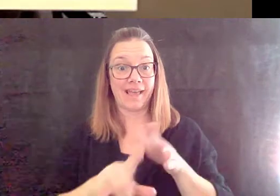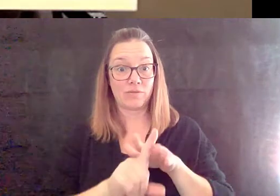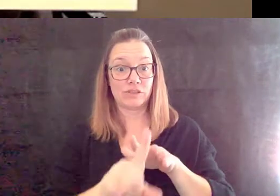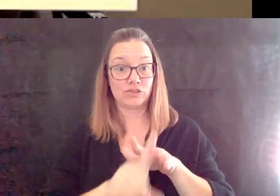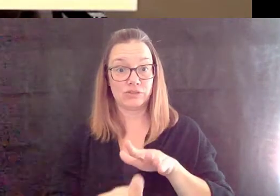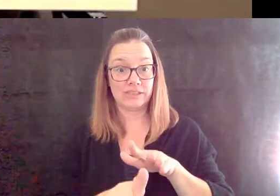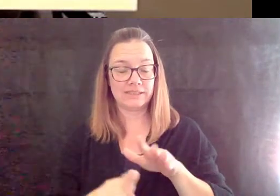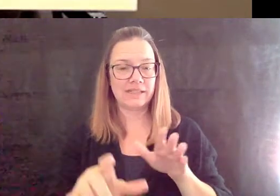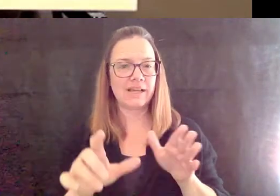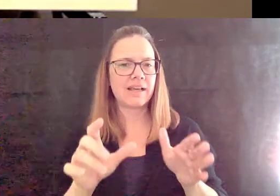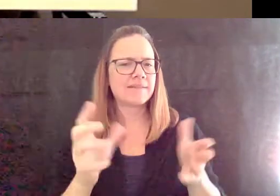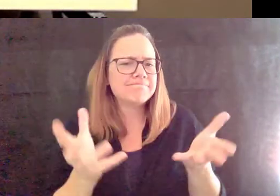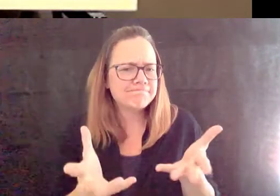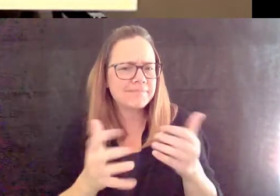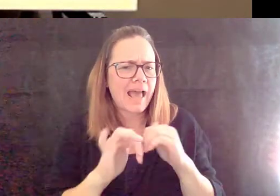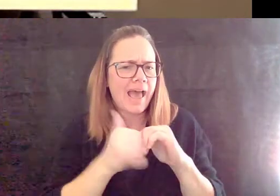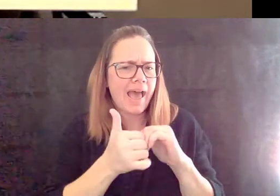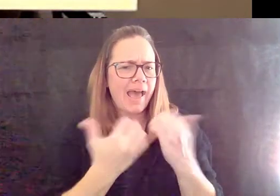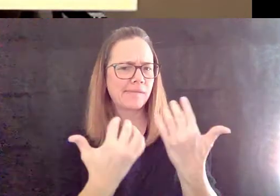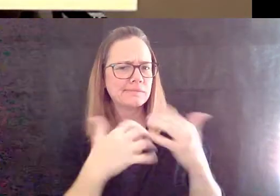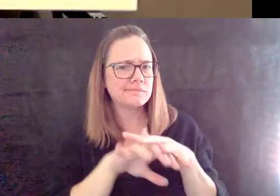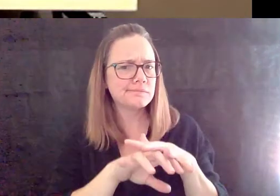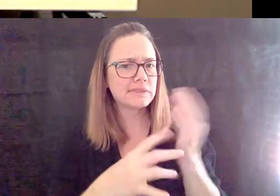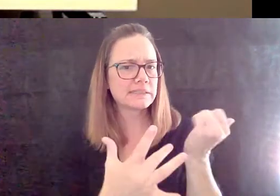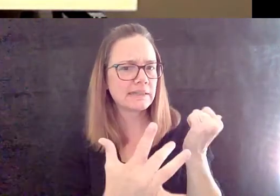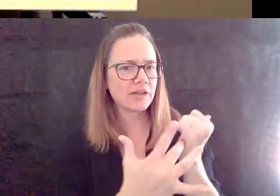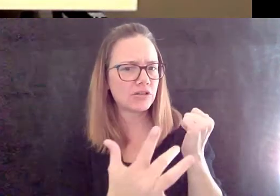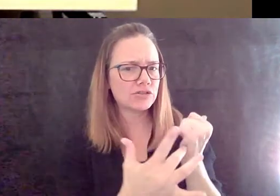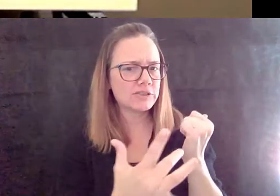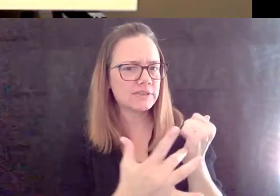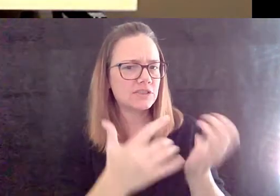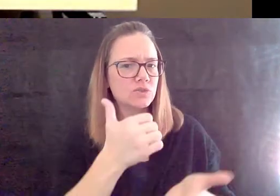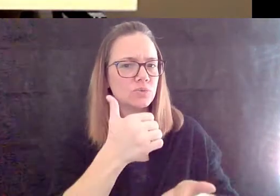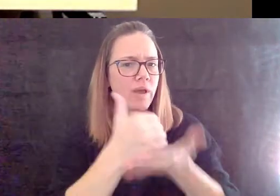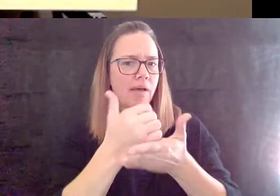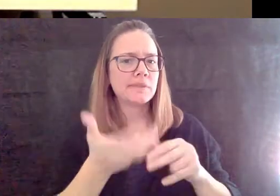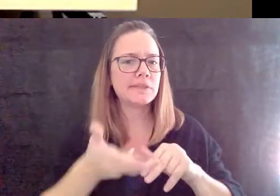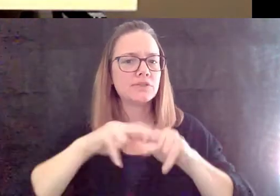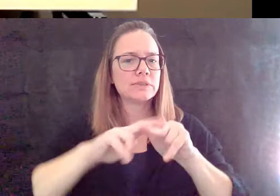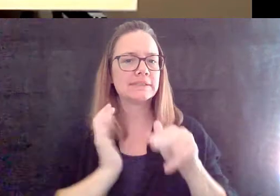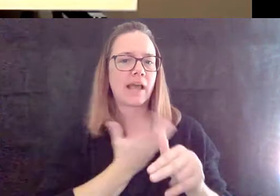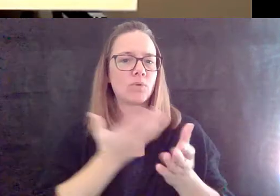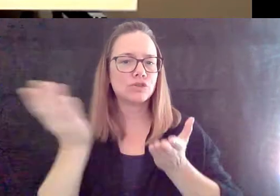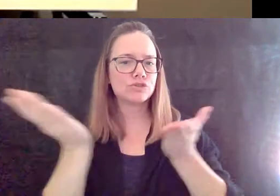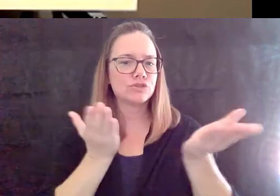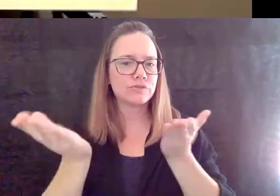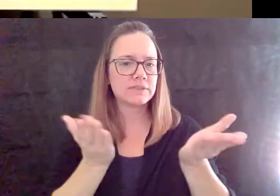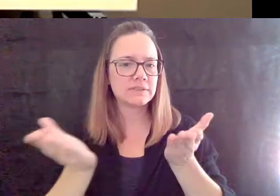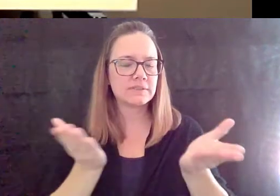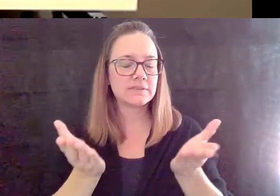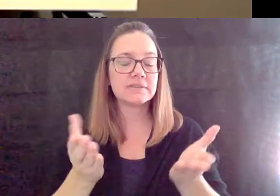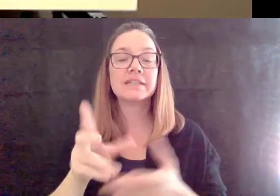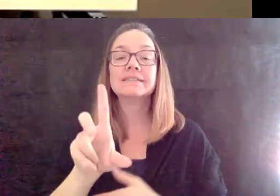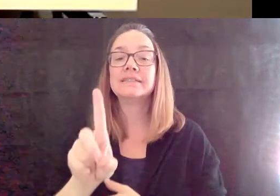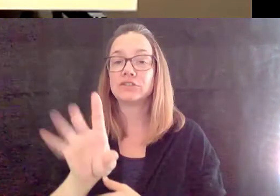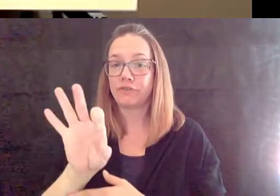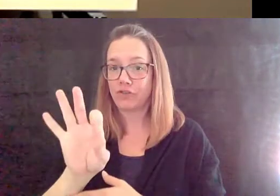is how might technology help close that gap. And the digital front door is really the sort of culmination of that work.